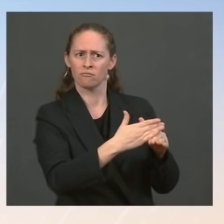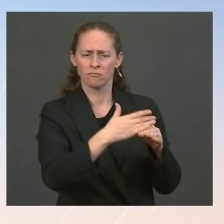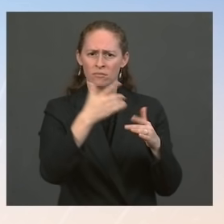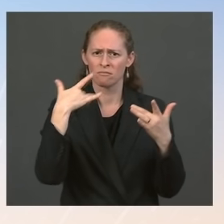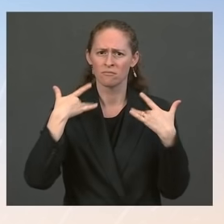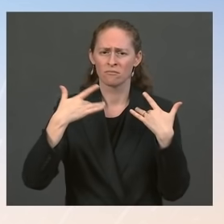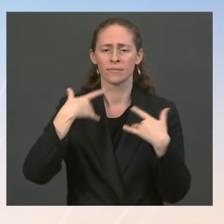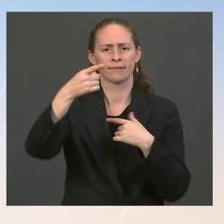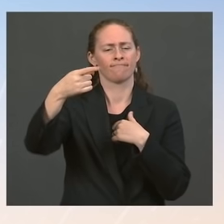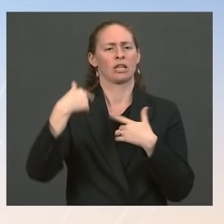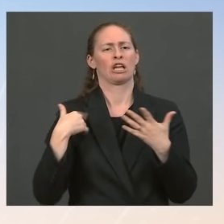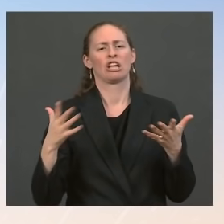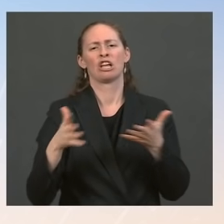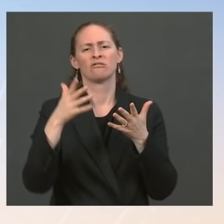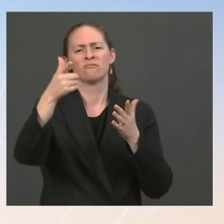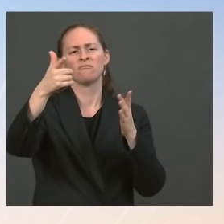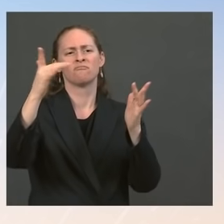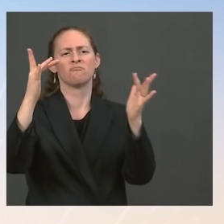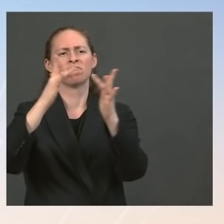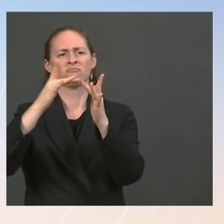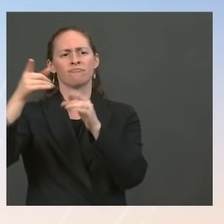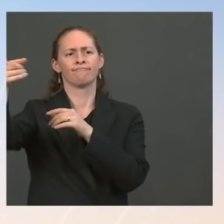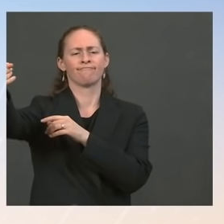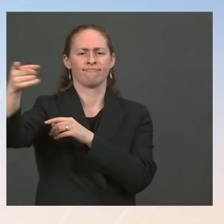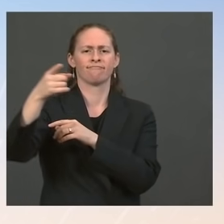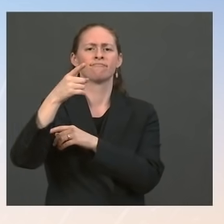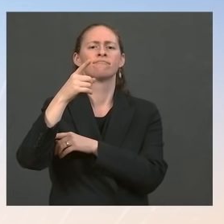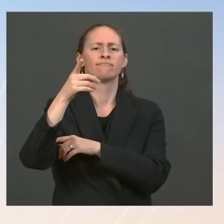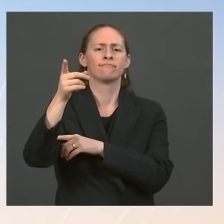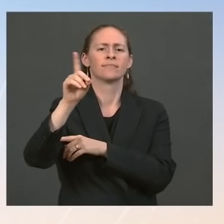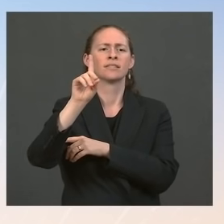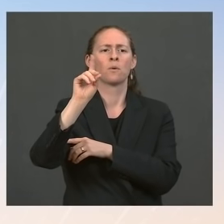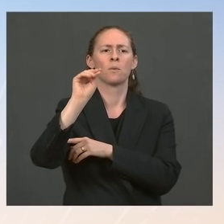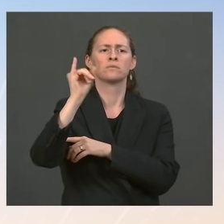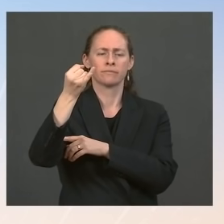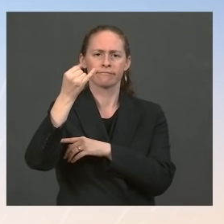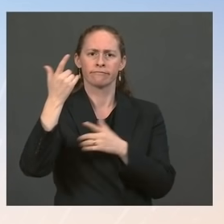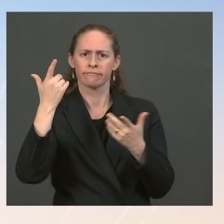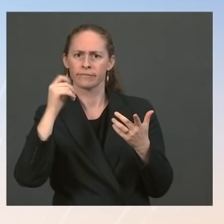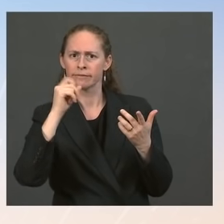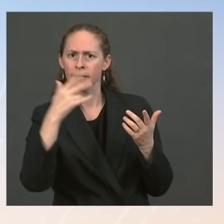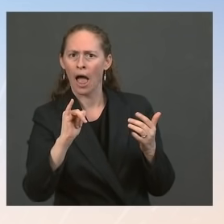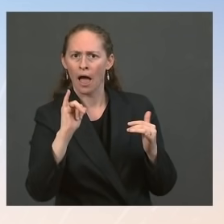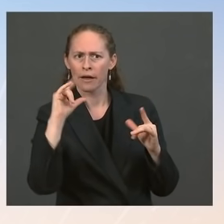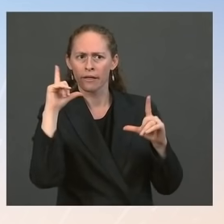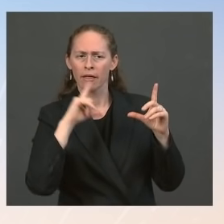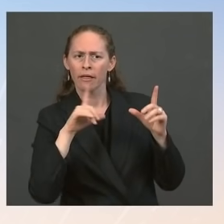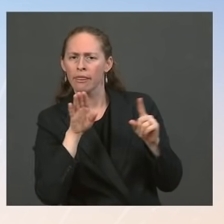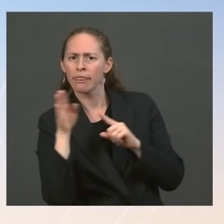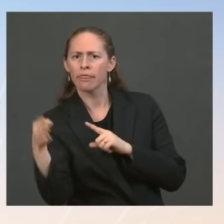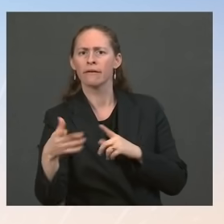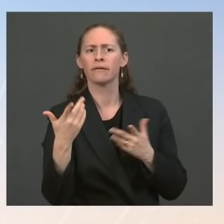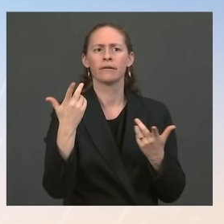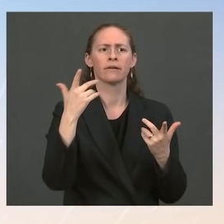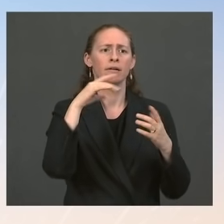about espionage charges, and I would point you to the CIA about the other report you asked about. Go ahead. The Press: And with respect to press freedom?